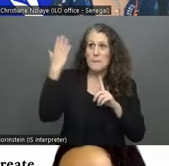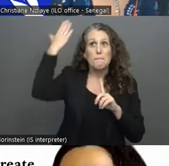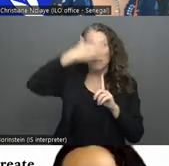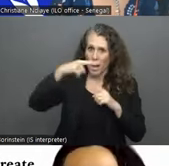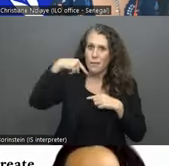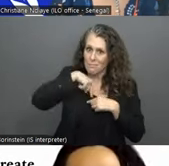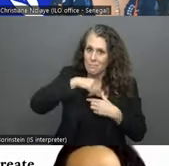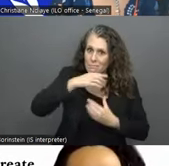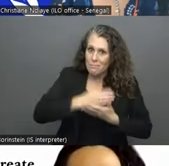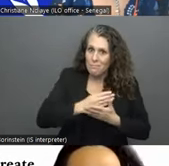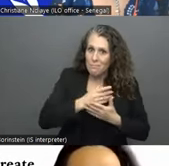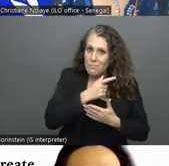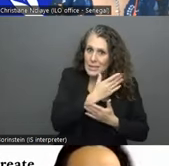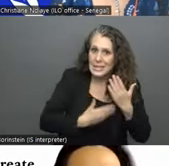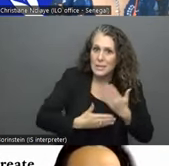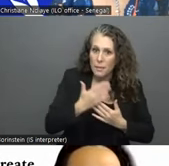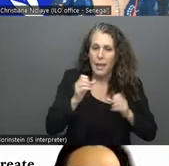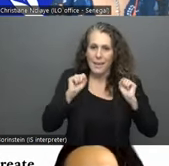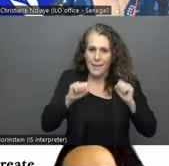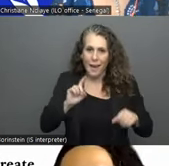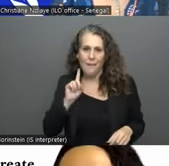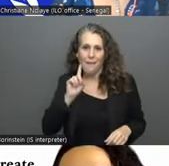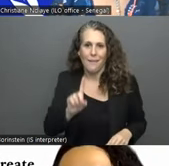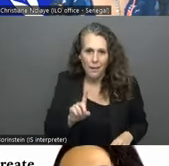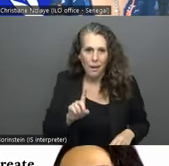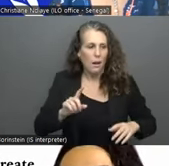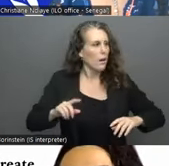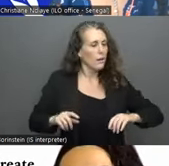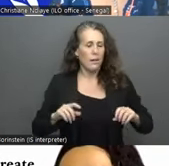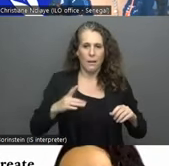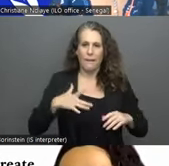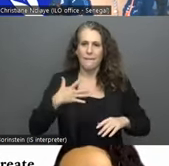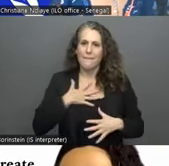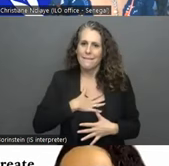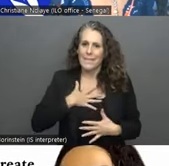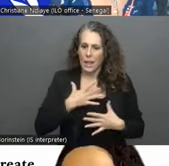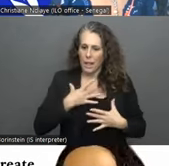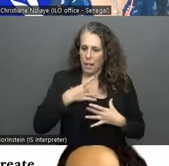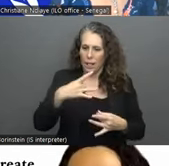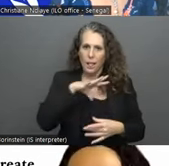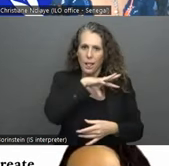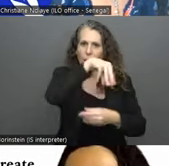really it's tailoring our environment to both physical as well as the invisible as well